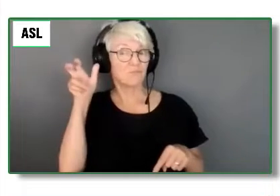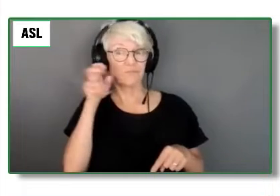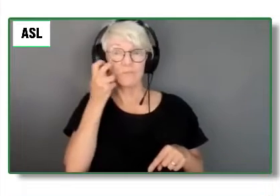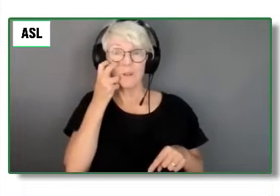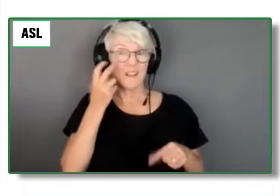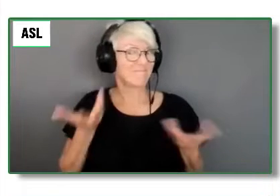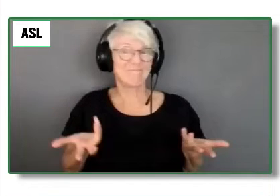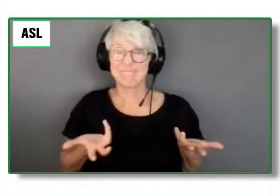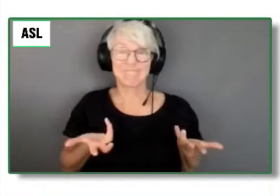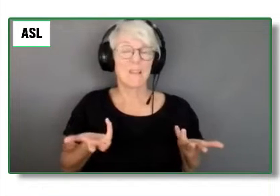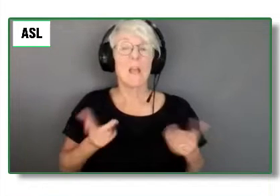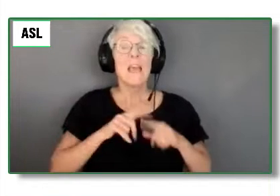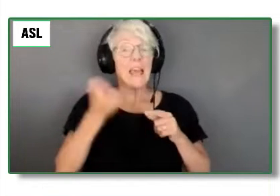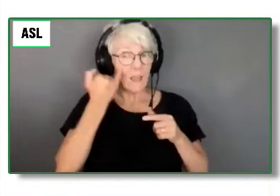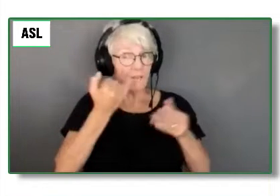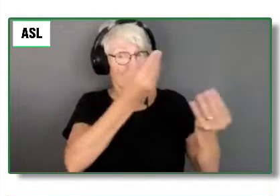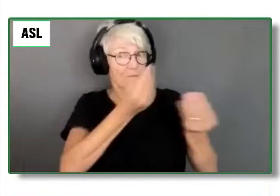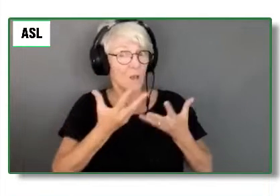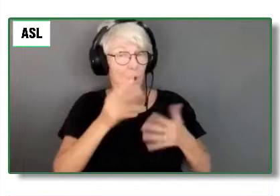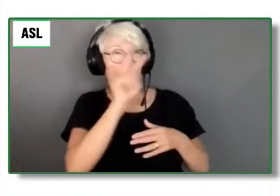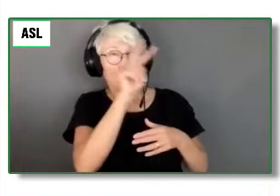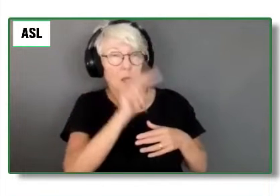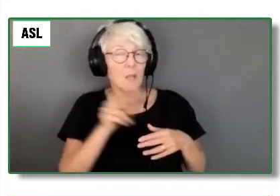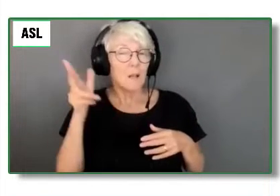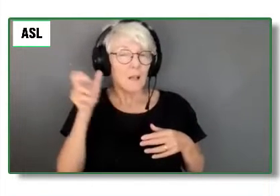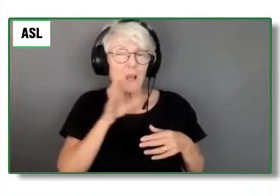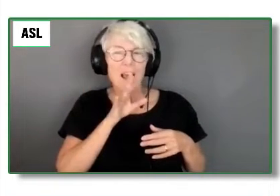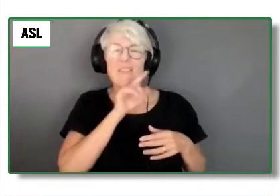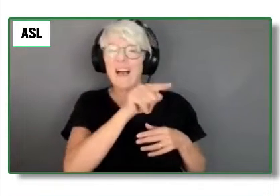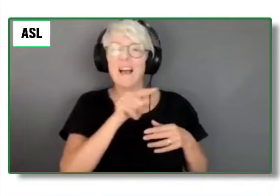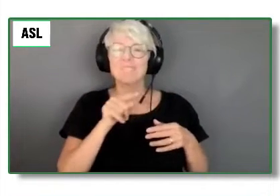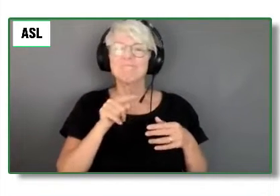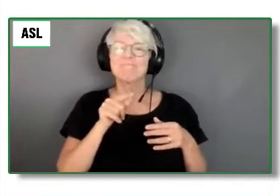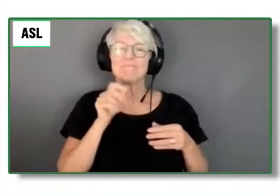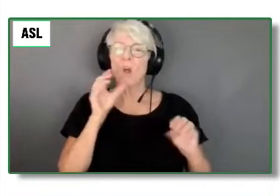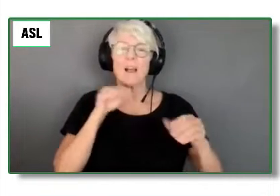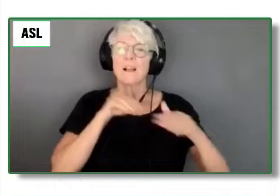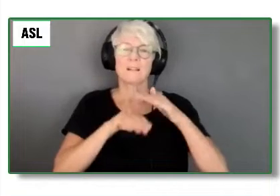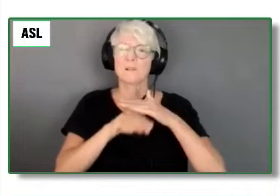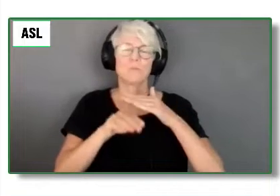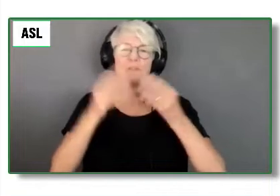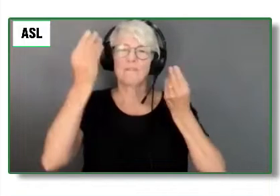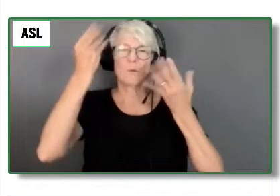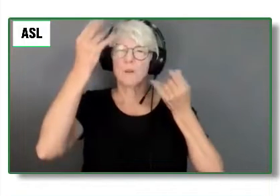it's pretty clear that there wasn't going to be any access information there at the time I was looking.